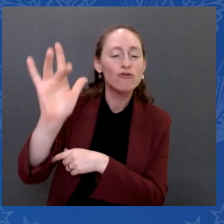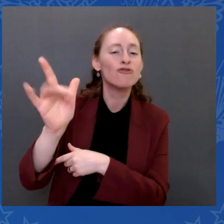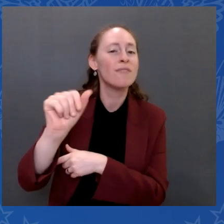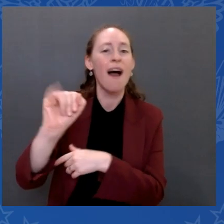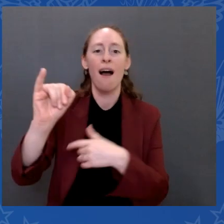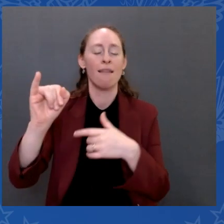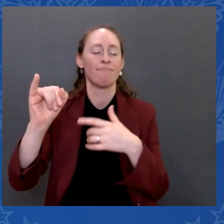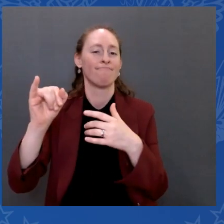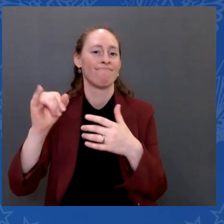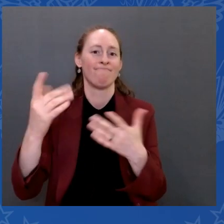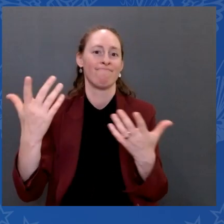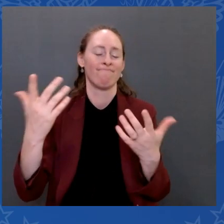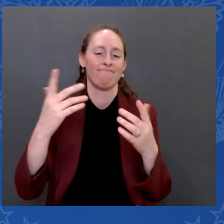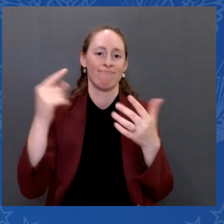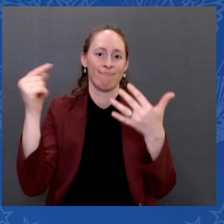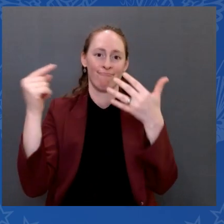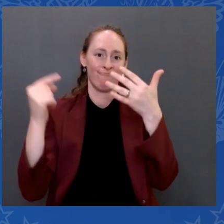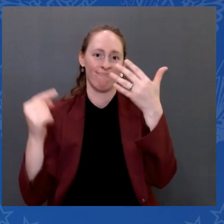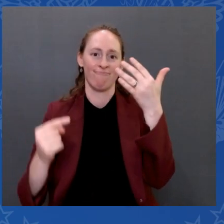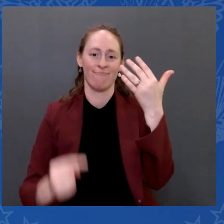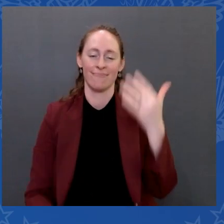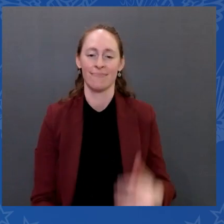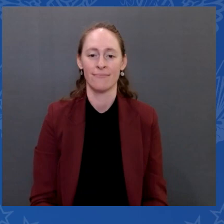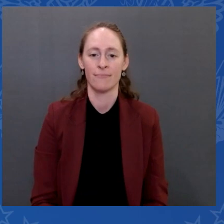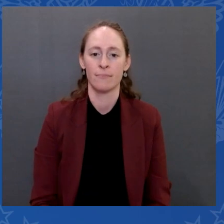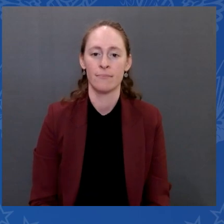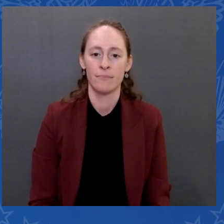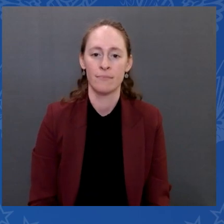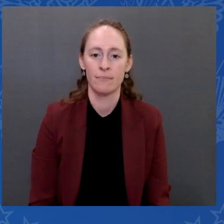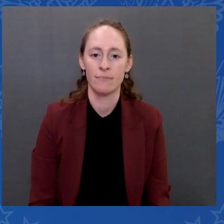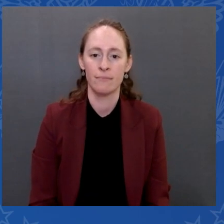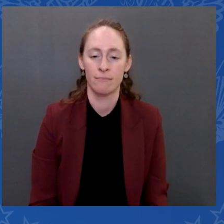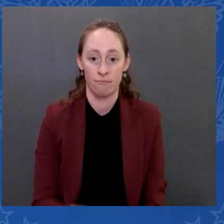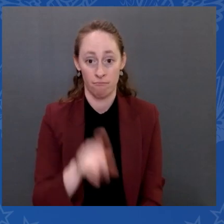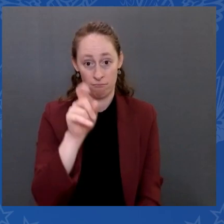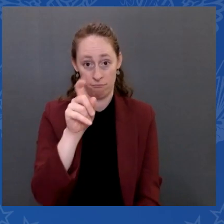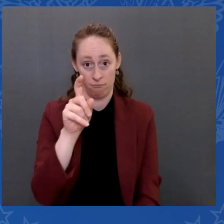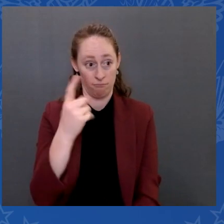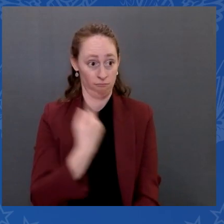And today, approximately 98 percent of those commercial microelectronics